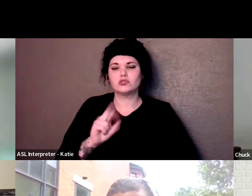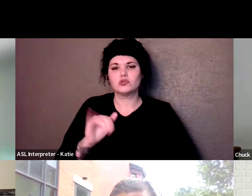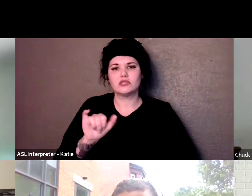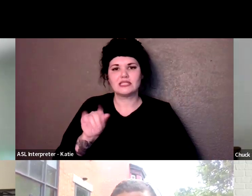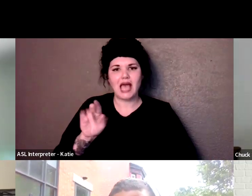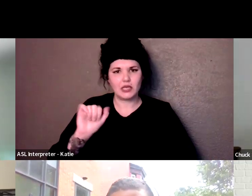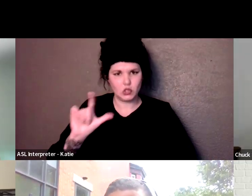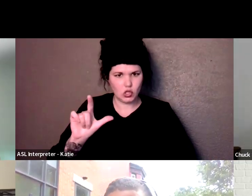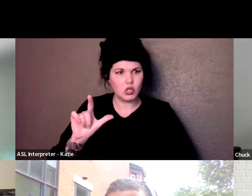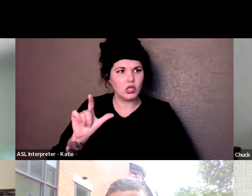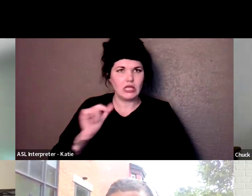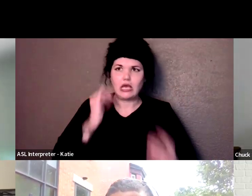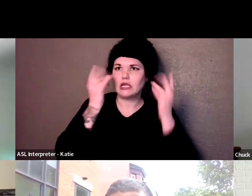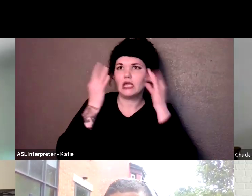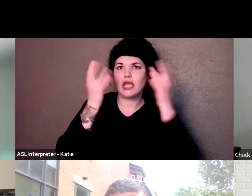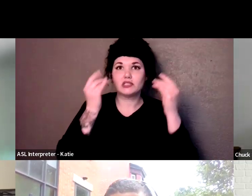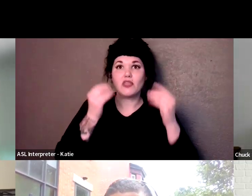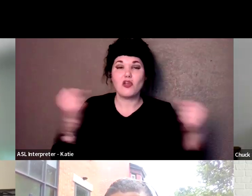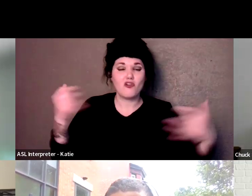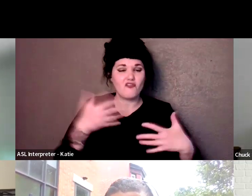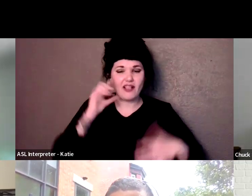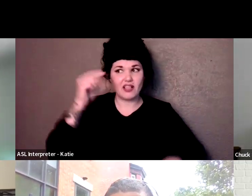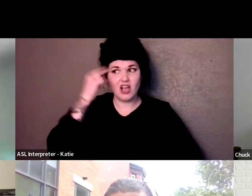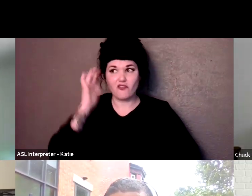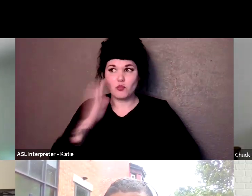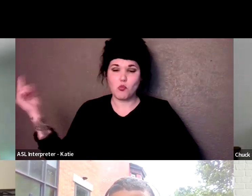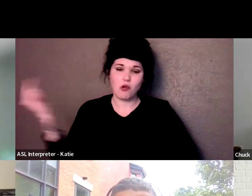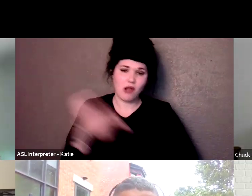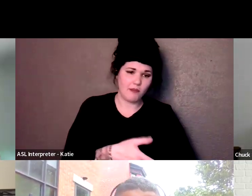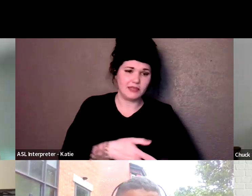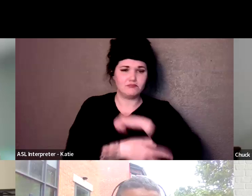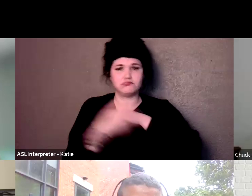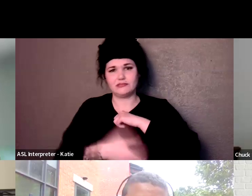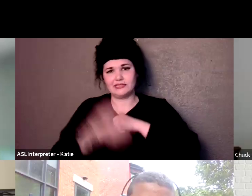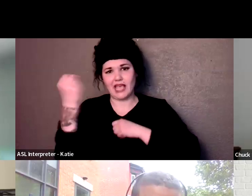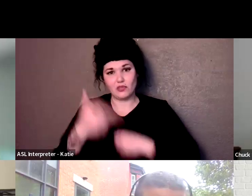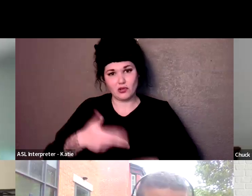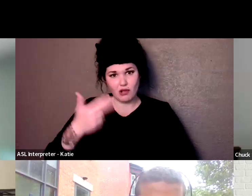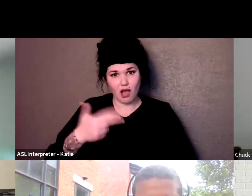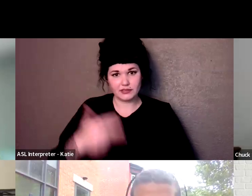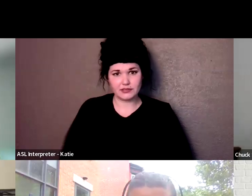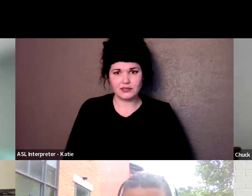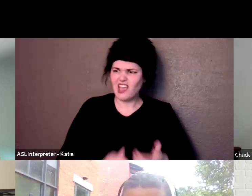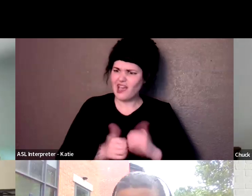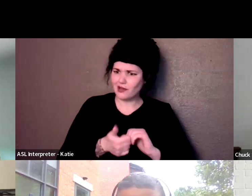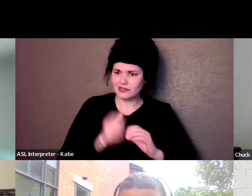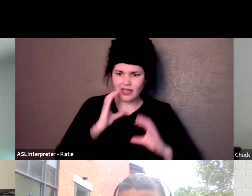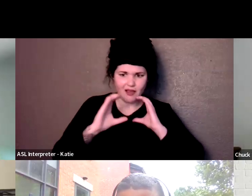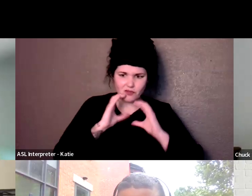How does those laws actually work and don't work?" CHUCK: Yeah there's a lot of information and